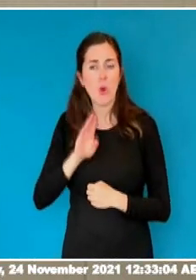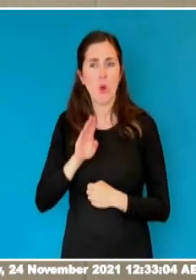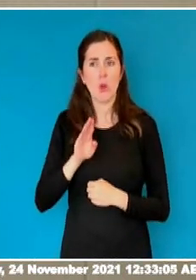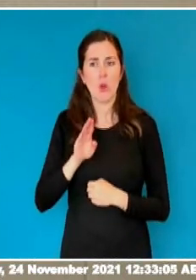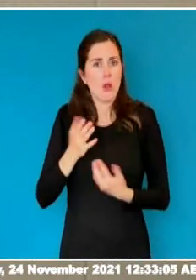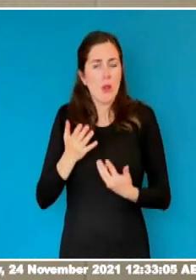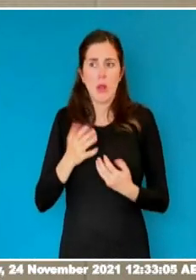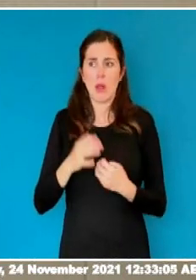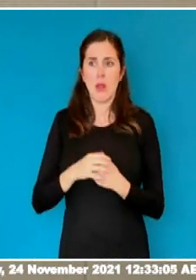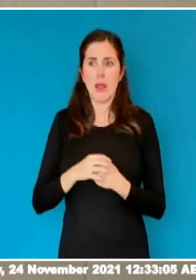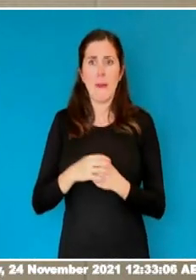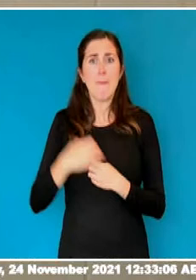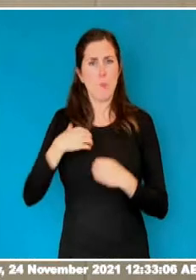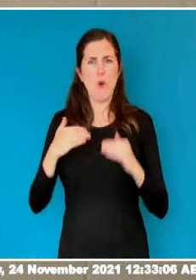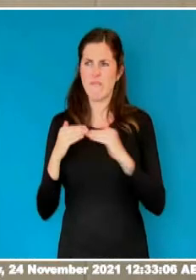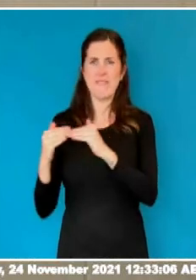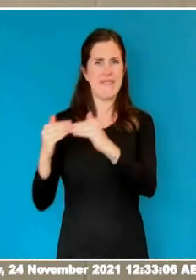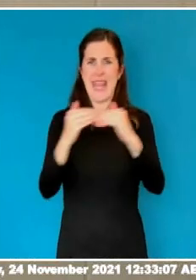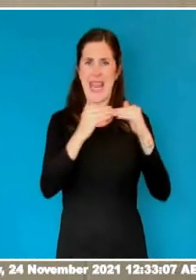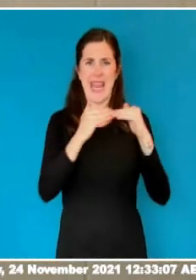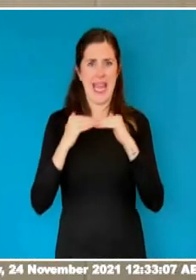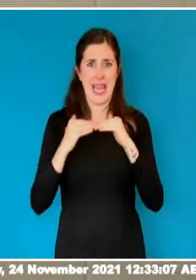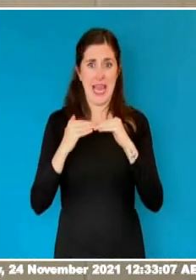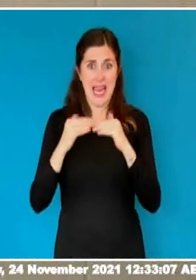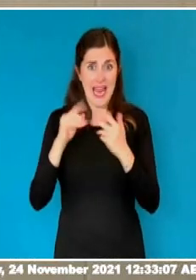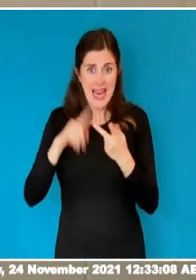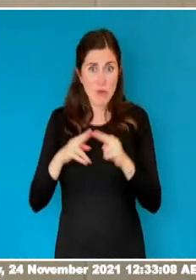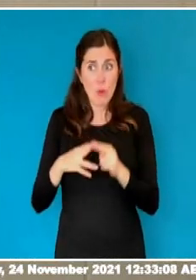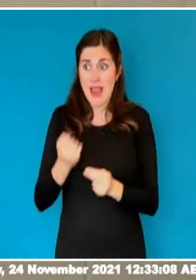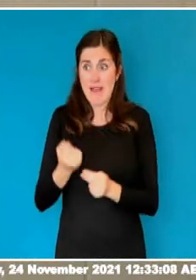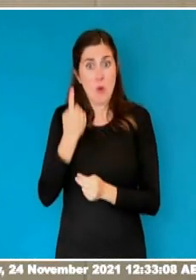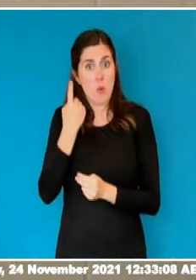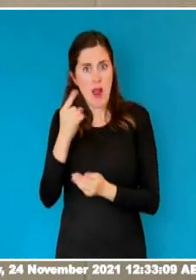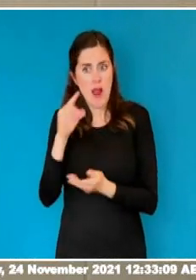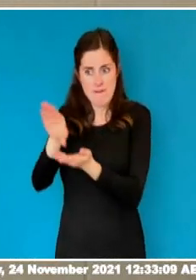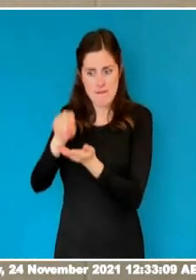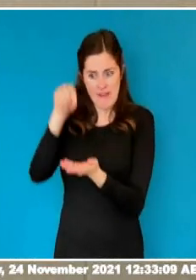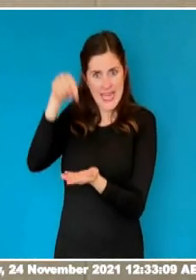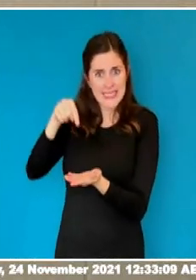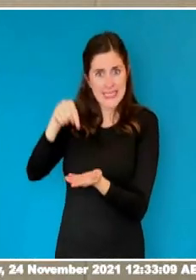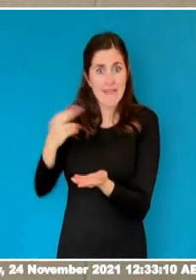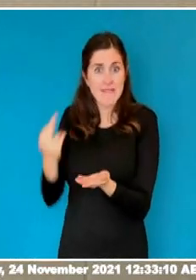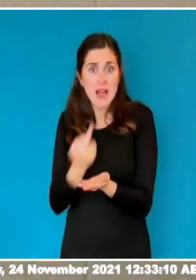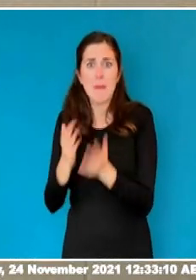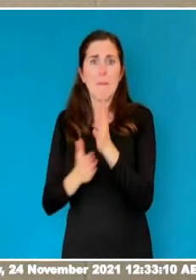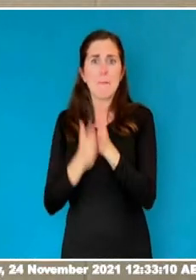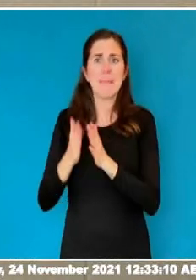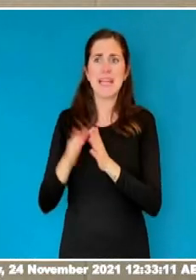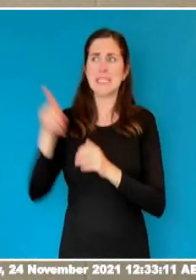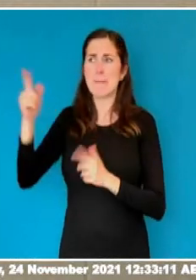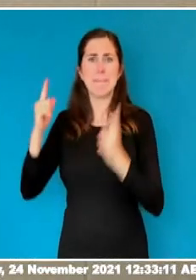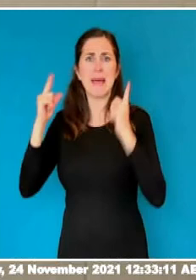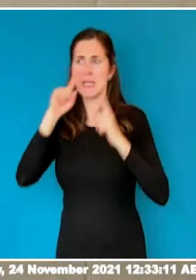decisions where the provision of, you know, funded supports is needed, that that in some